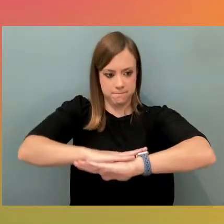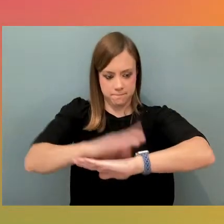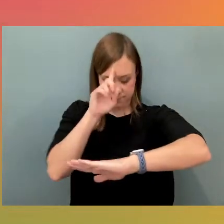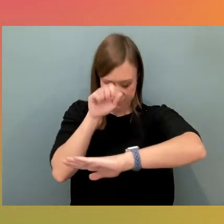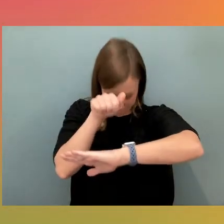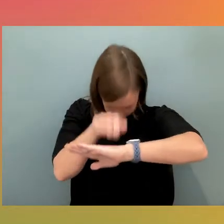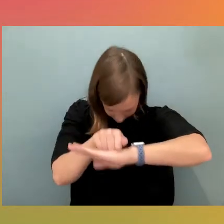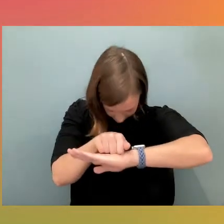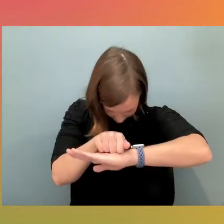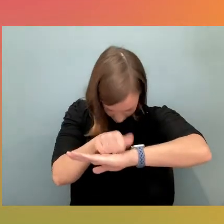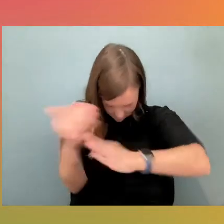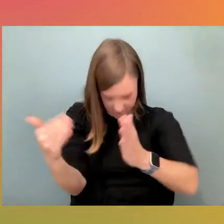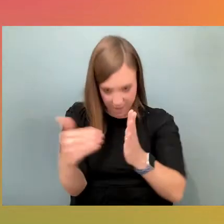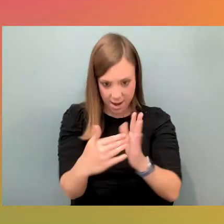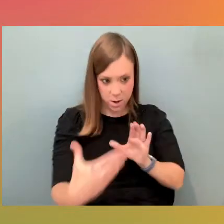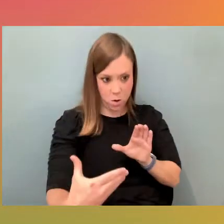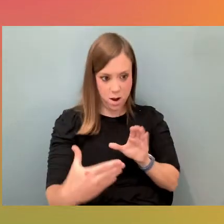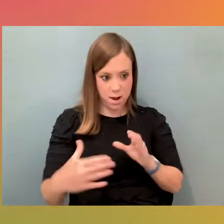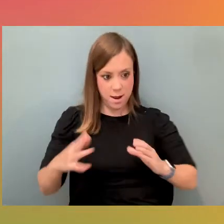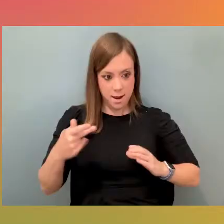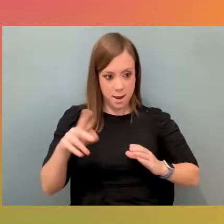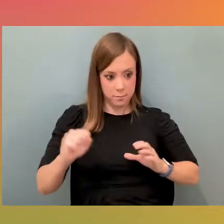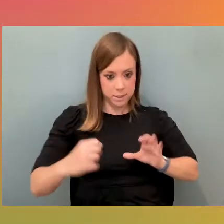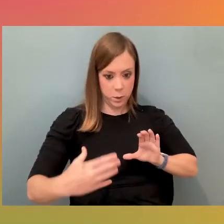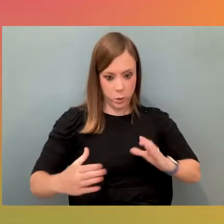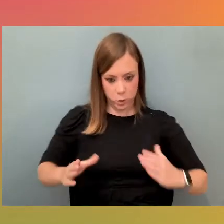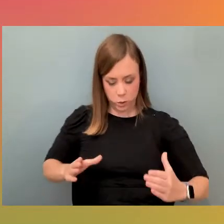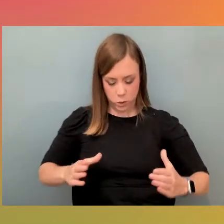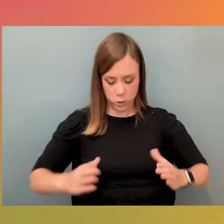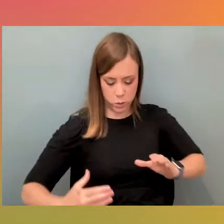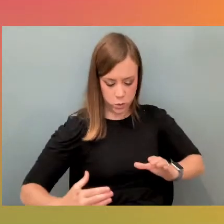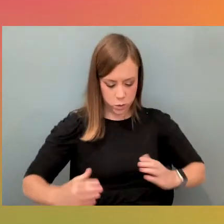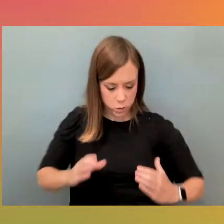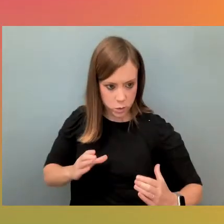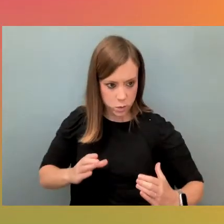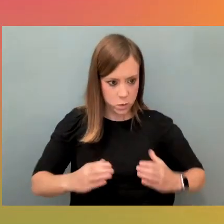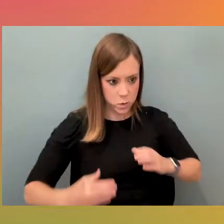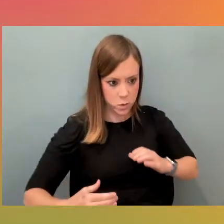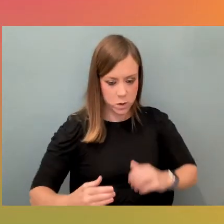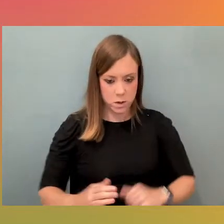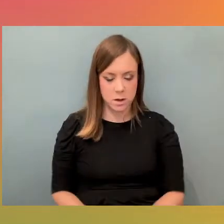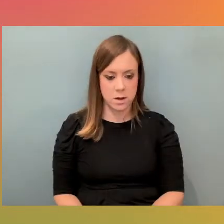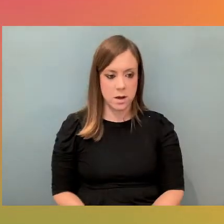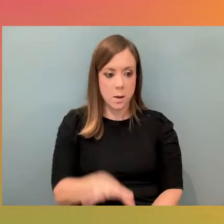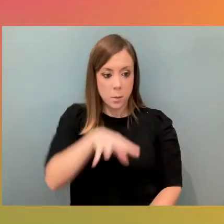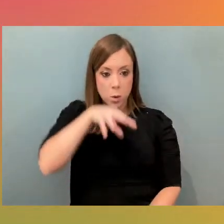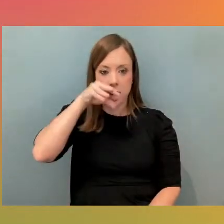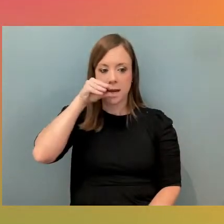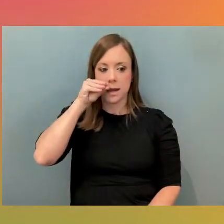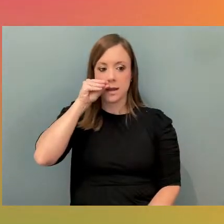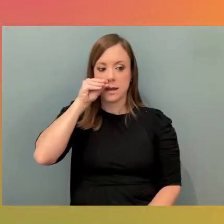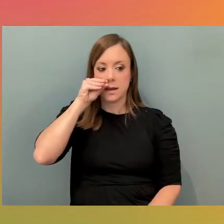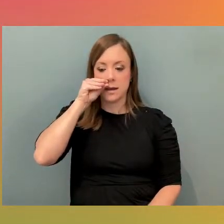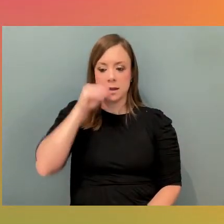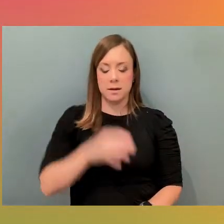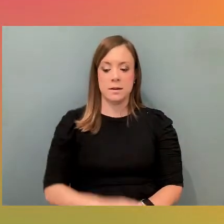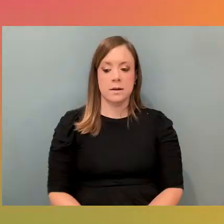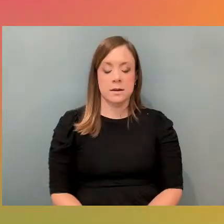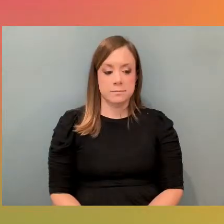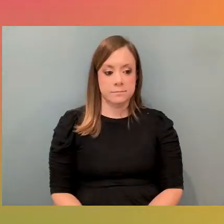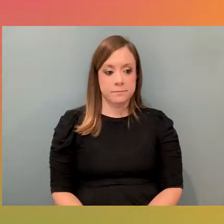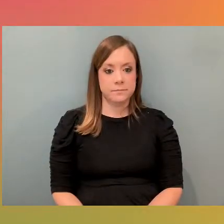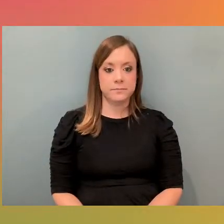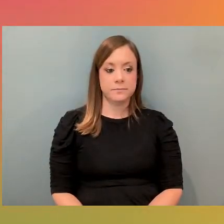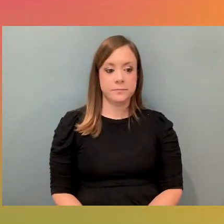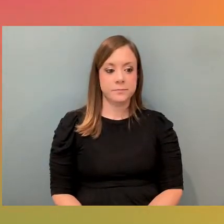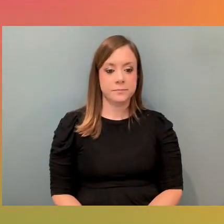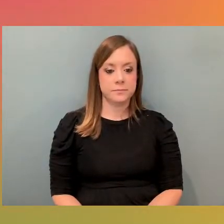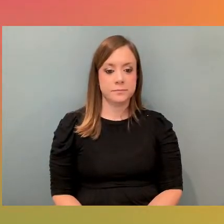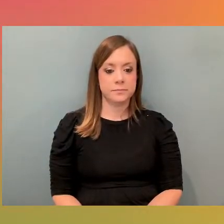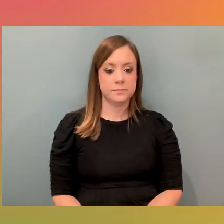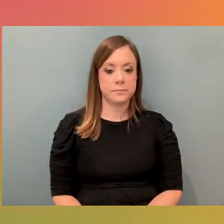YOUR HEAD WITH YOUR HANDS AND